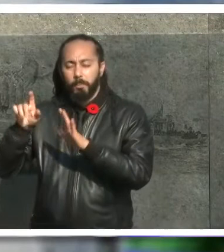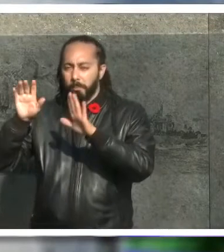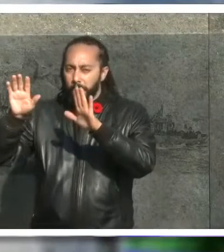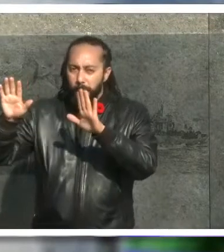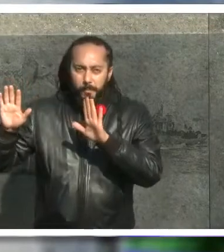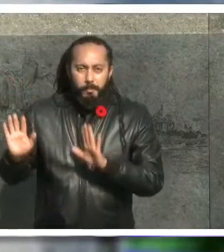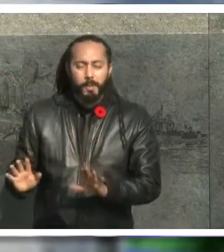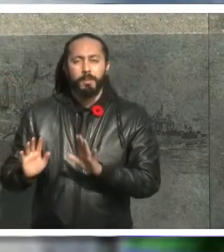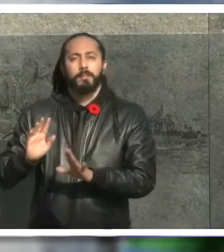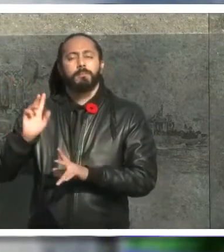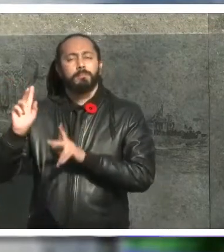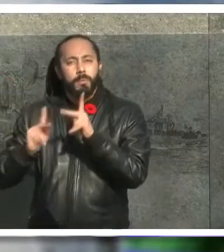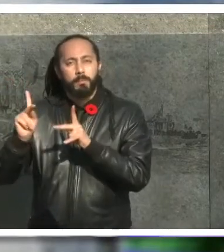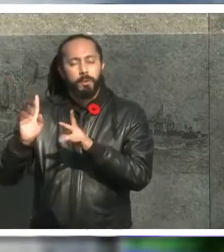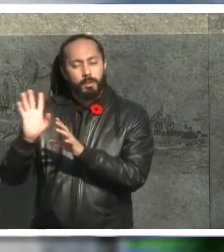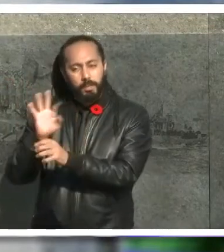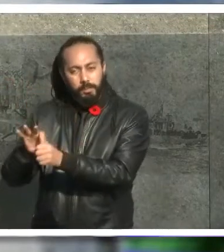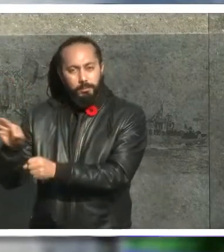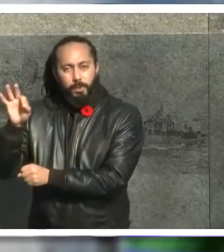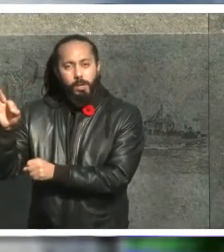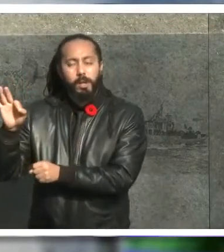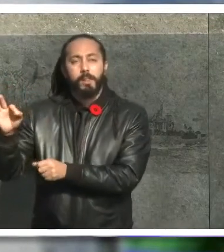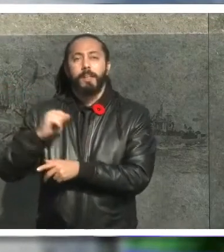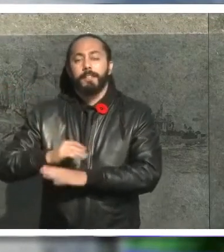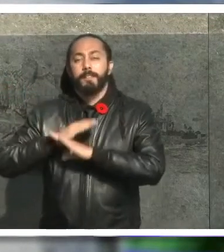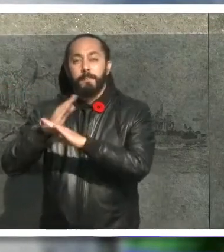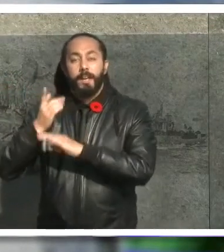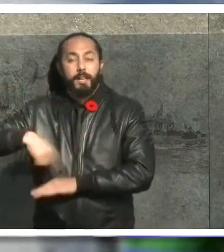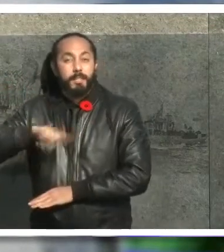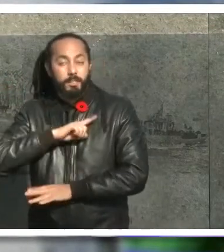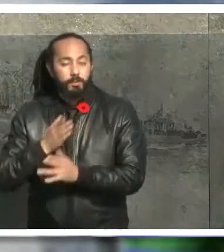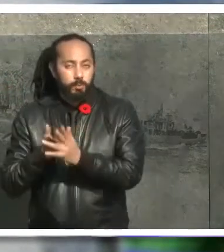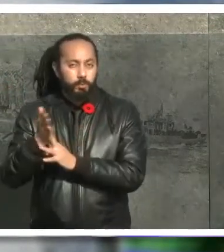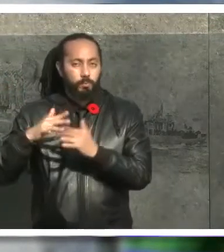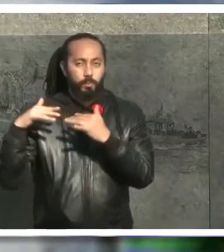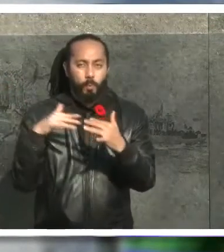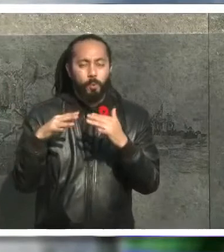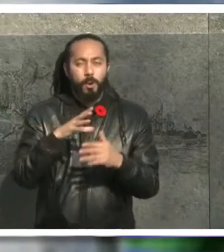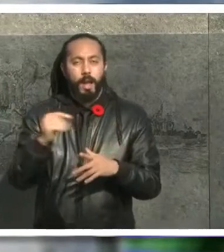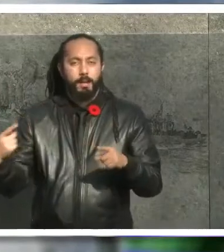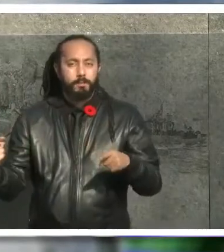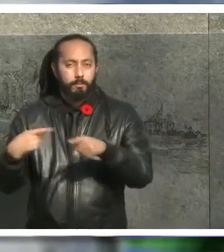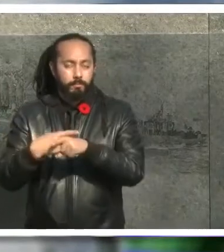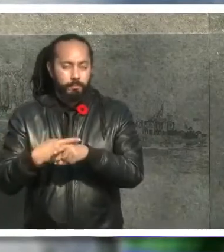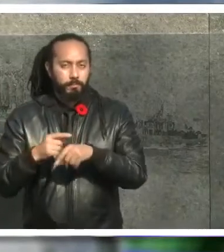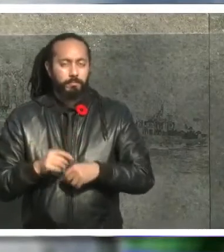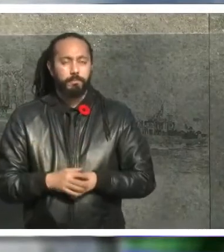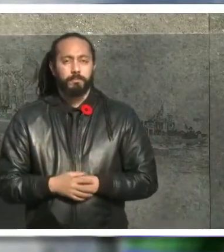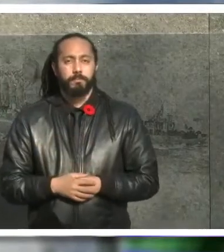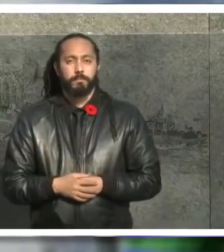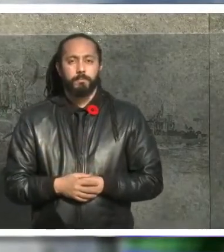It is a most worthy tradition each year to recognise this remarkable and generous source who defended us in times of war and